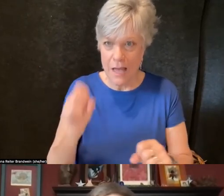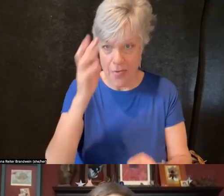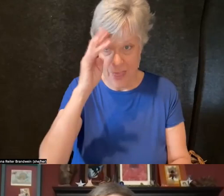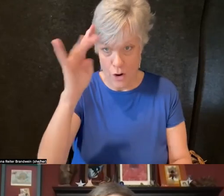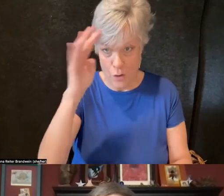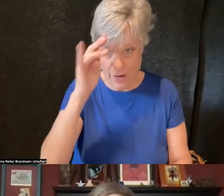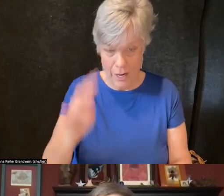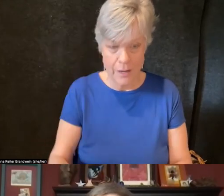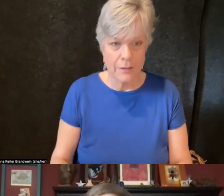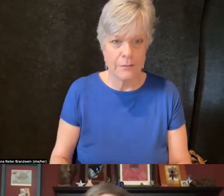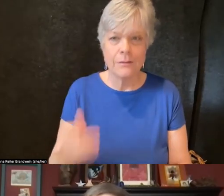1974.